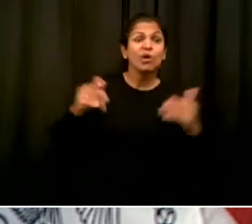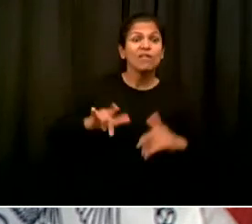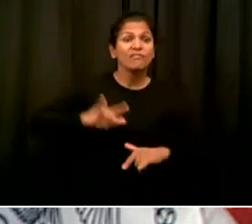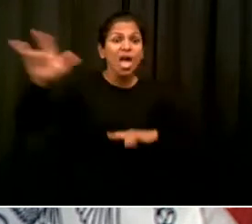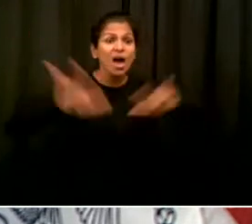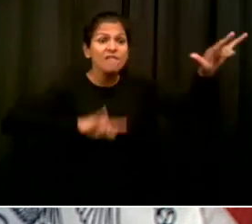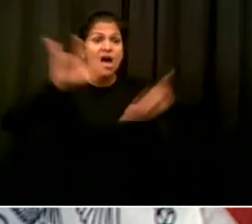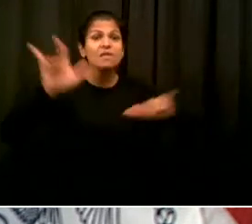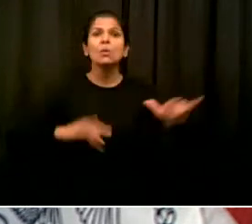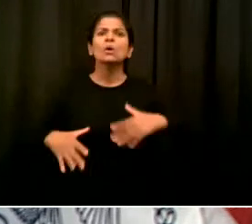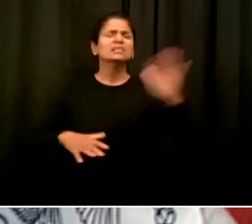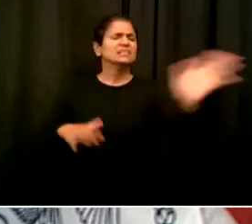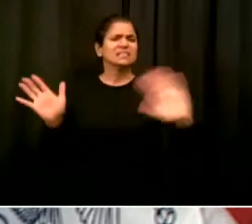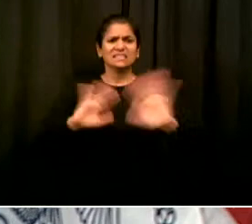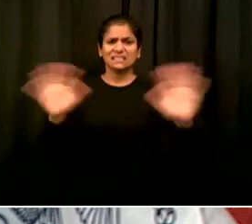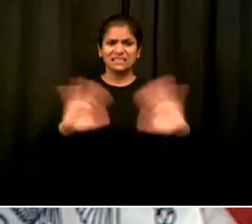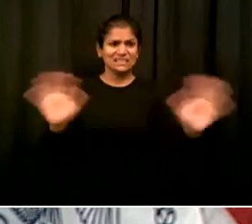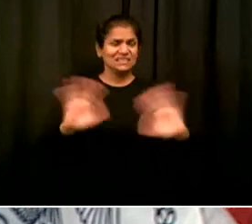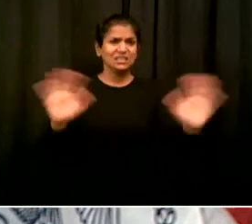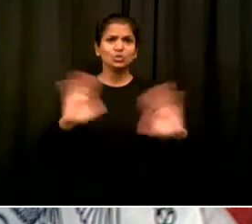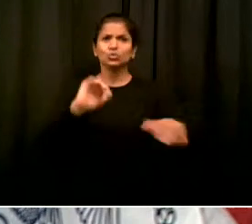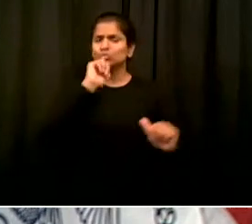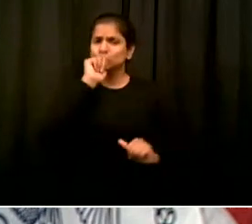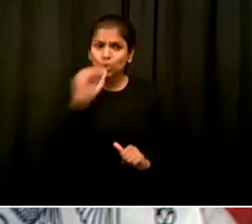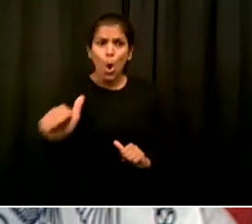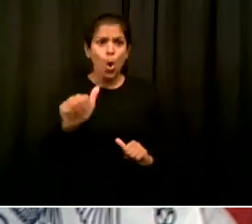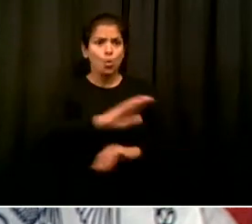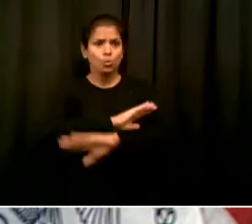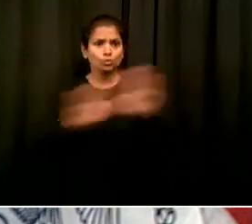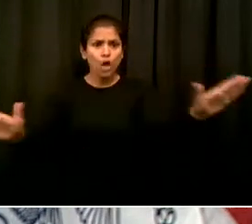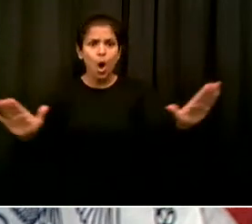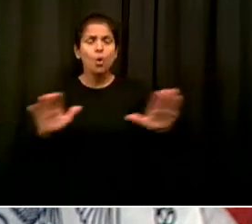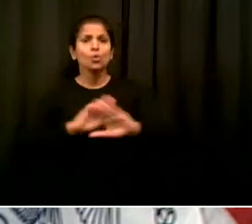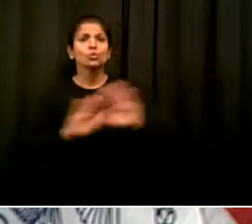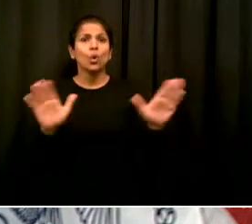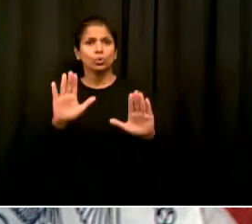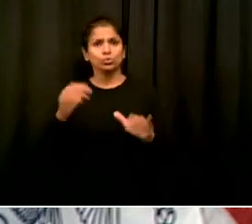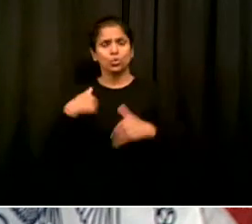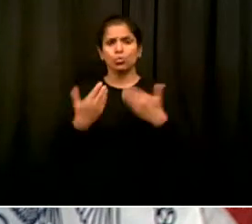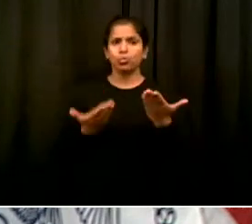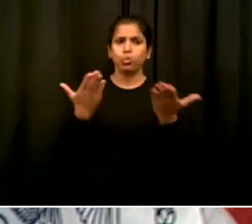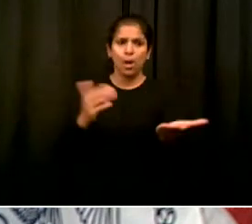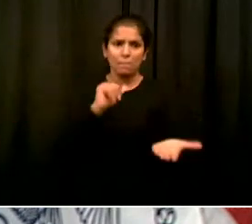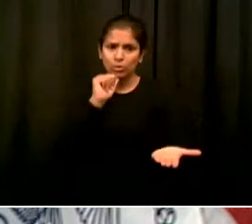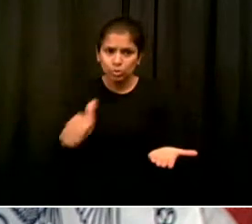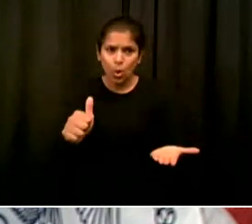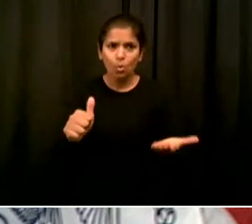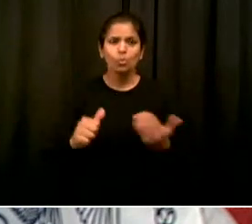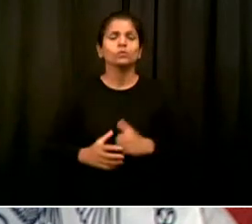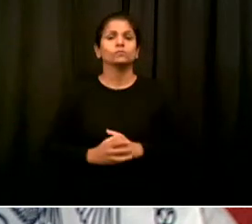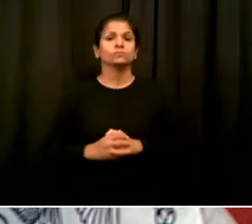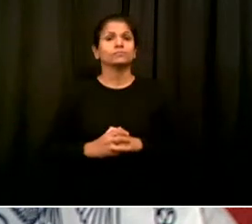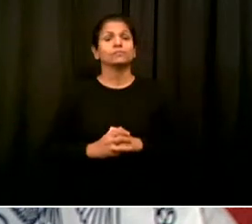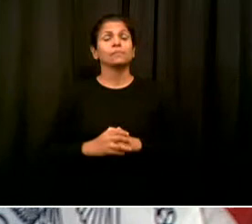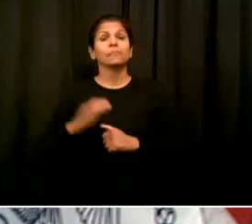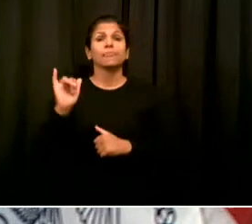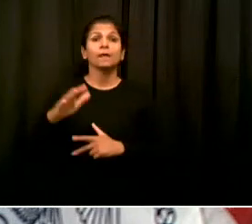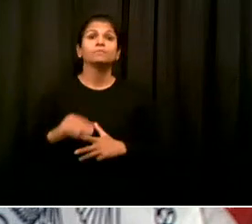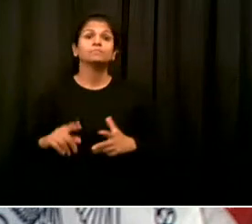CHCHRISTMTMS AANANW HAVE TO MAKE THE E TOUGH DECISIONS TO KEEP EVERYONE SAFE.. GO AHEAD, JULIET.